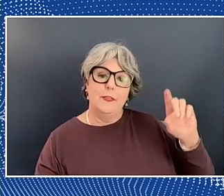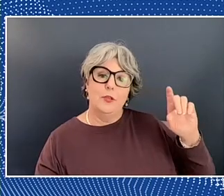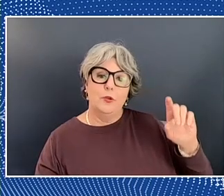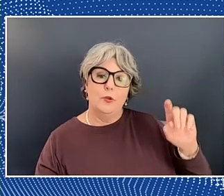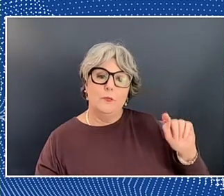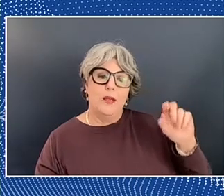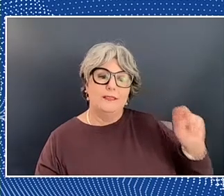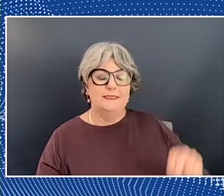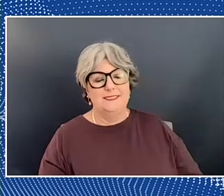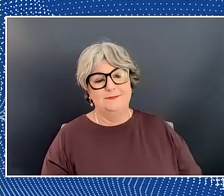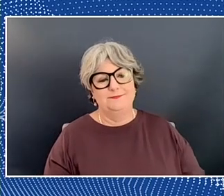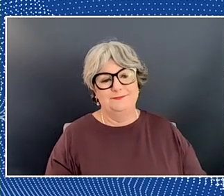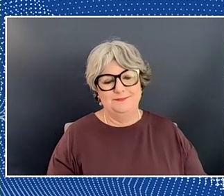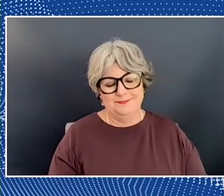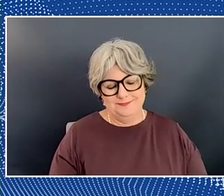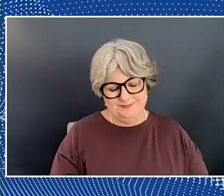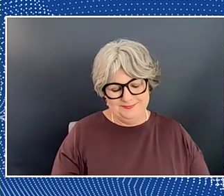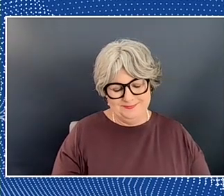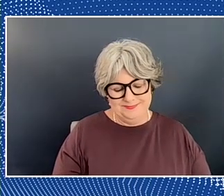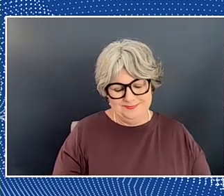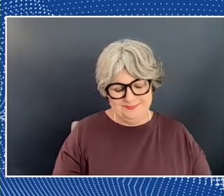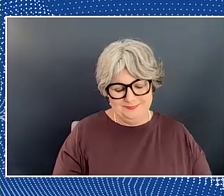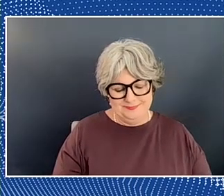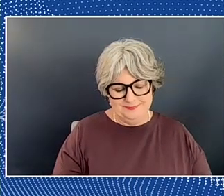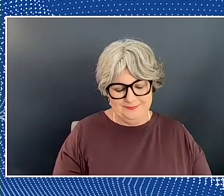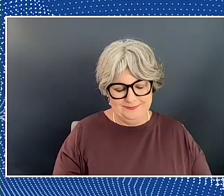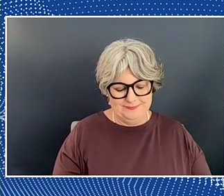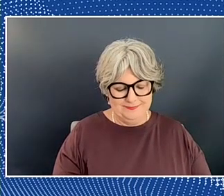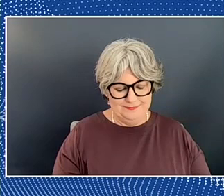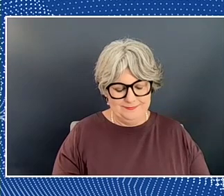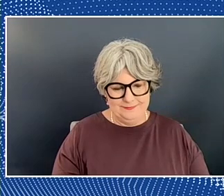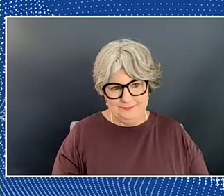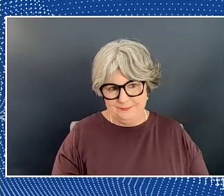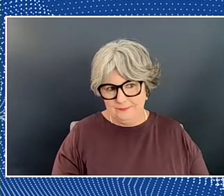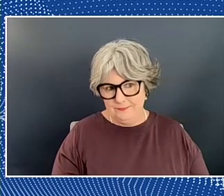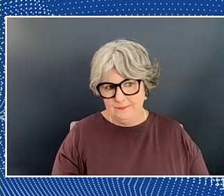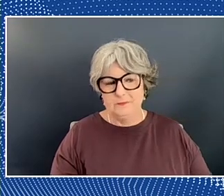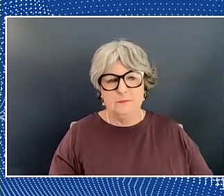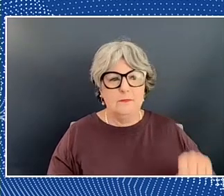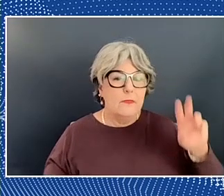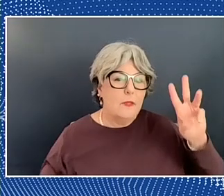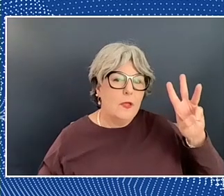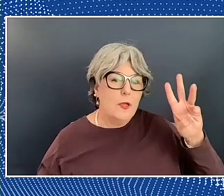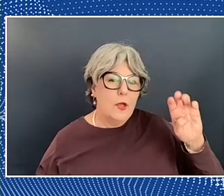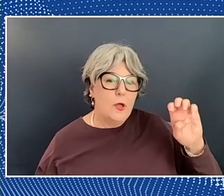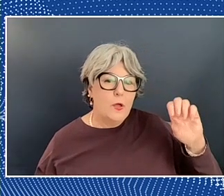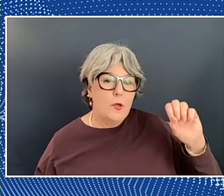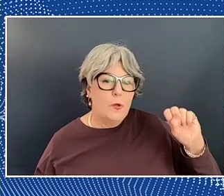Brady, who do we have next? Alright, I just admitted Wesley Watson, who's here representing himself.